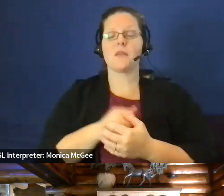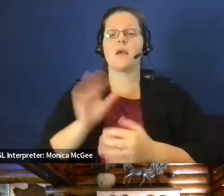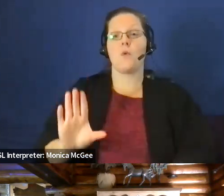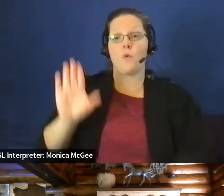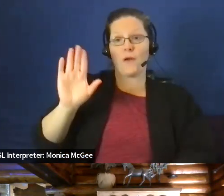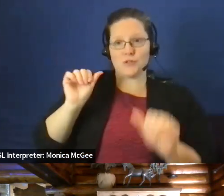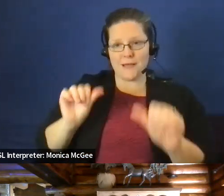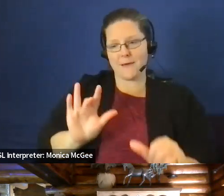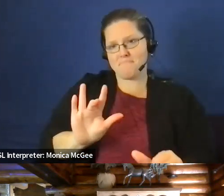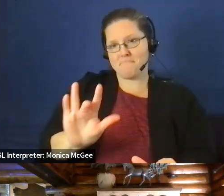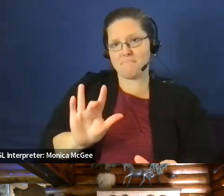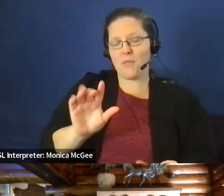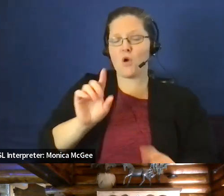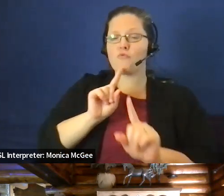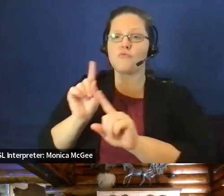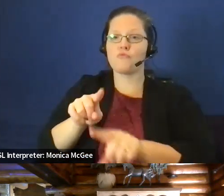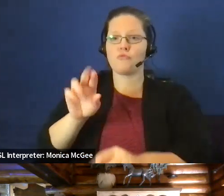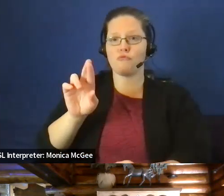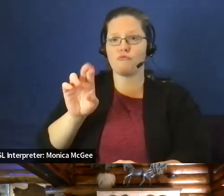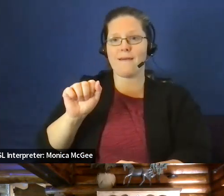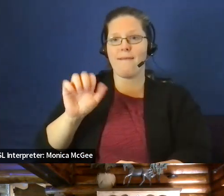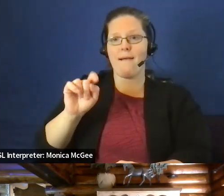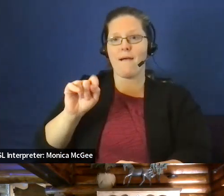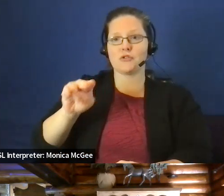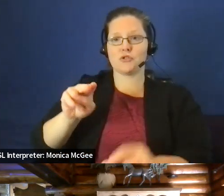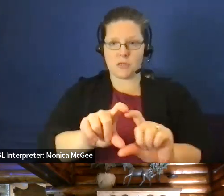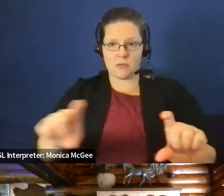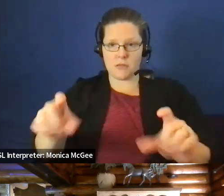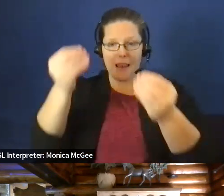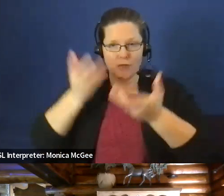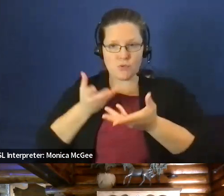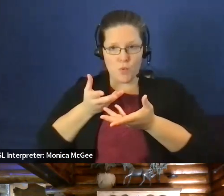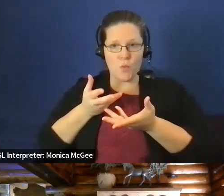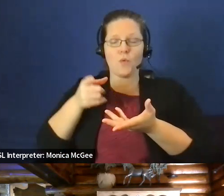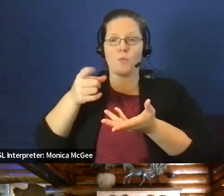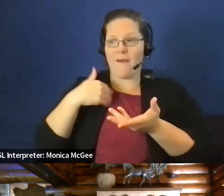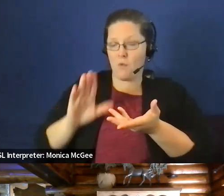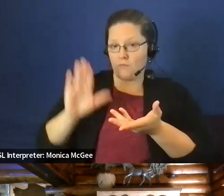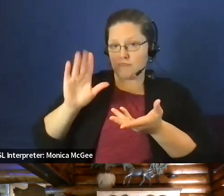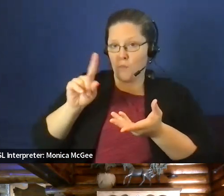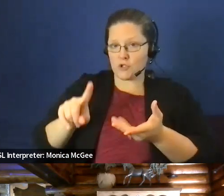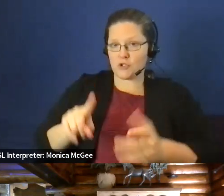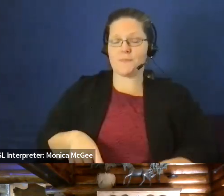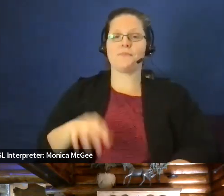website. For Q & A times, use the Q & A box in the menu bar. To ask questions or make a comment, select the